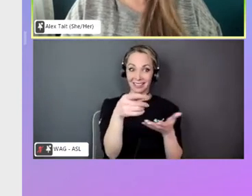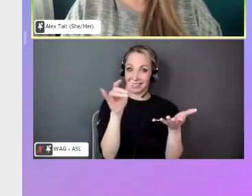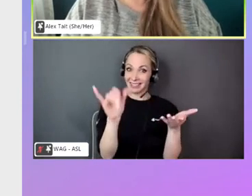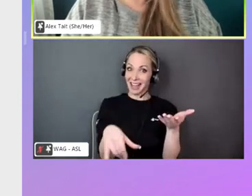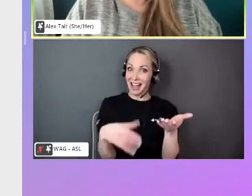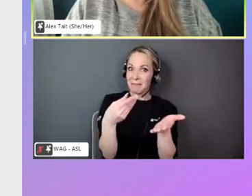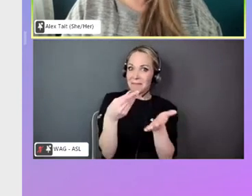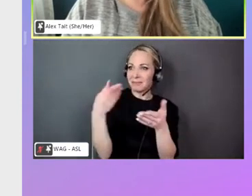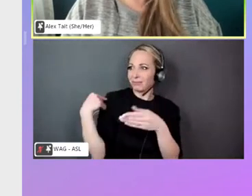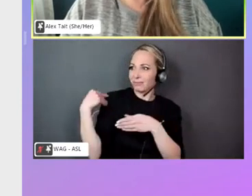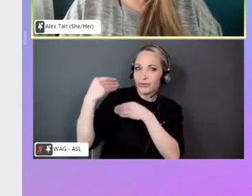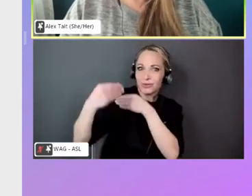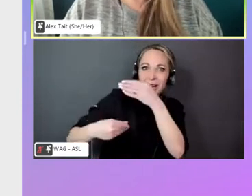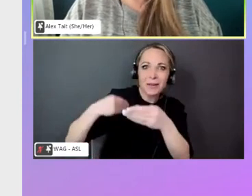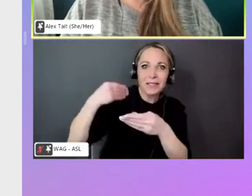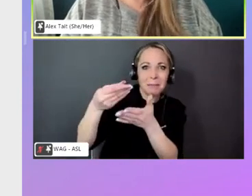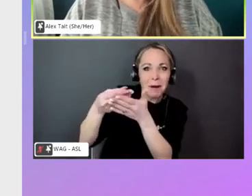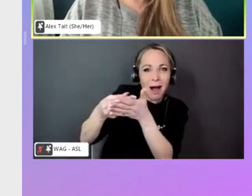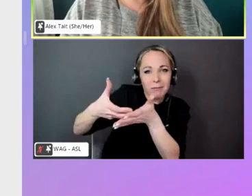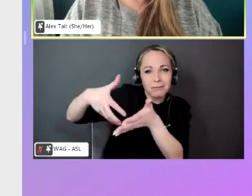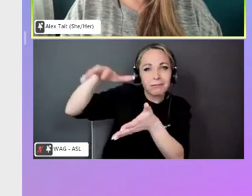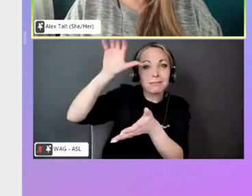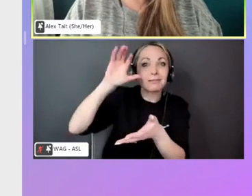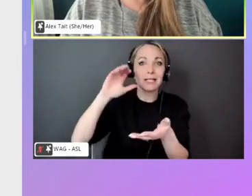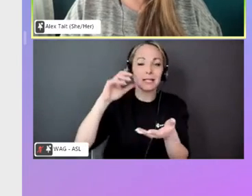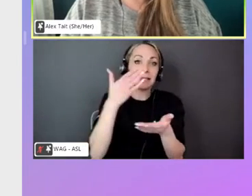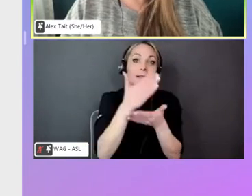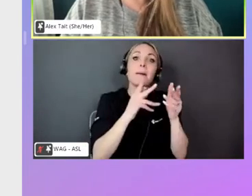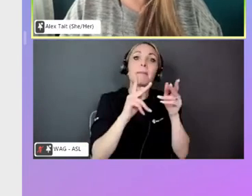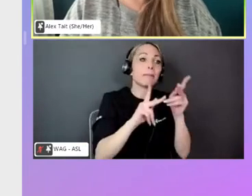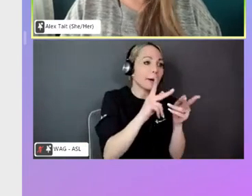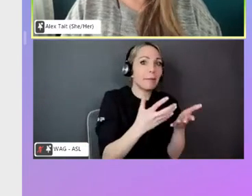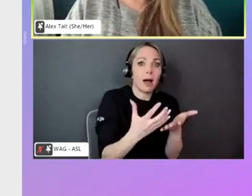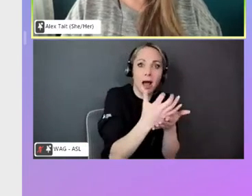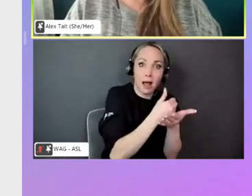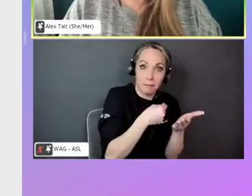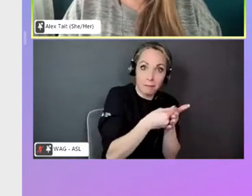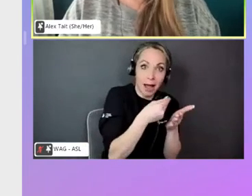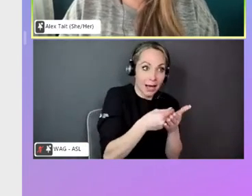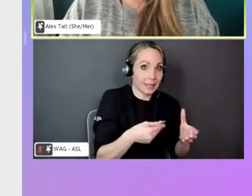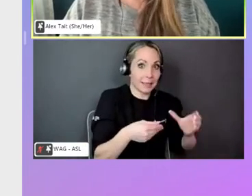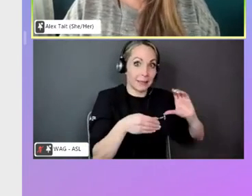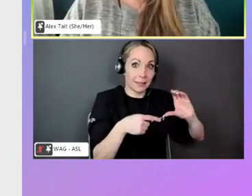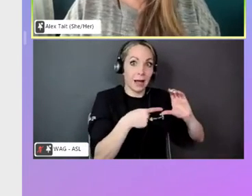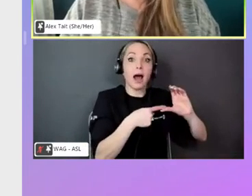wealthiest generation and history. Putting aside the moral argument about why ageism is trash, that we